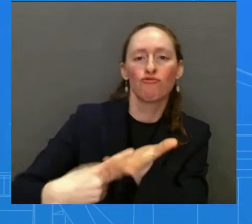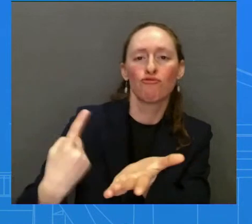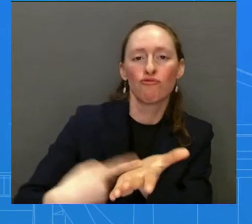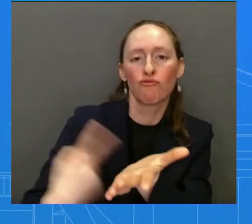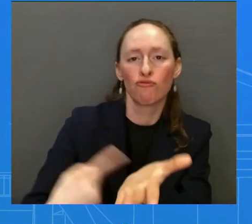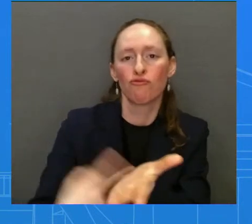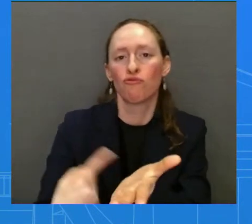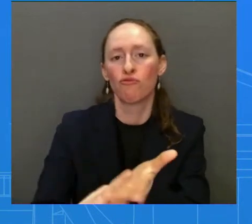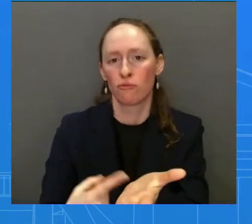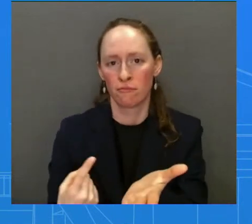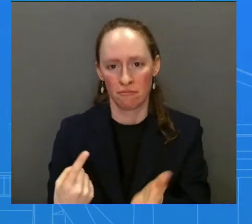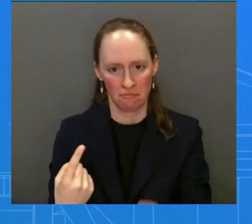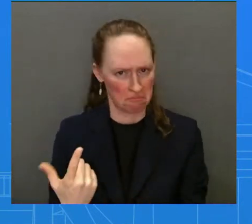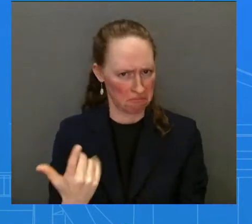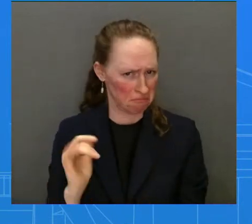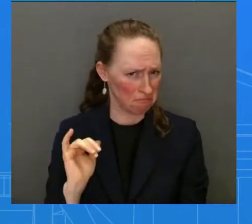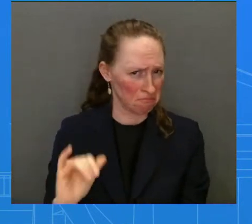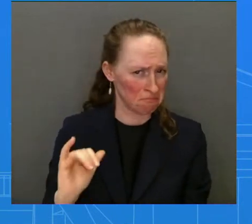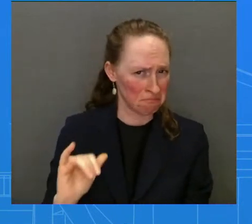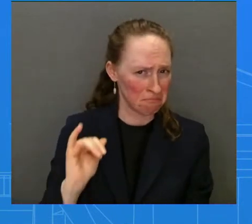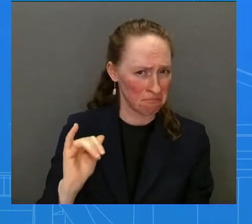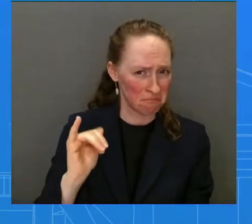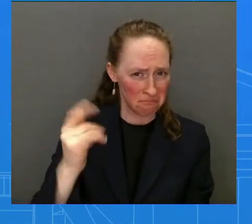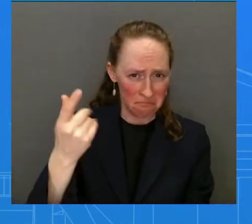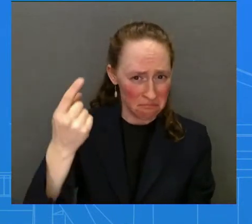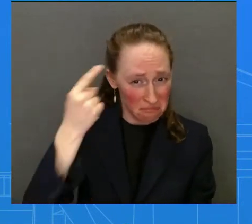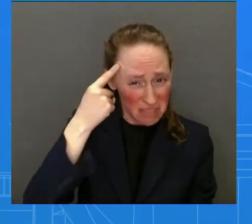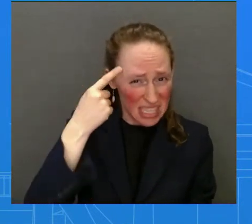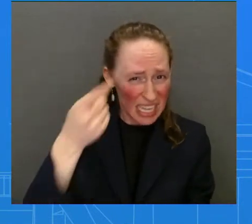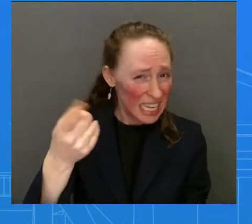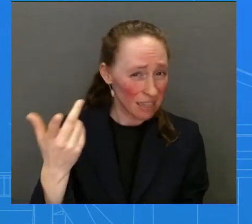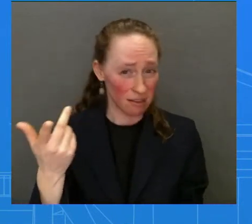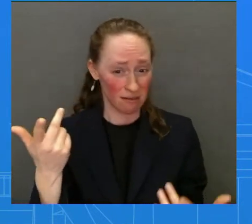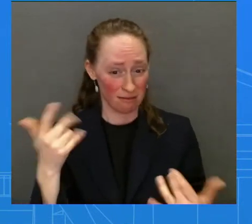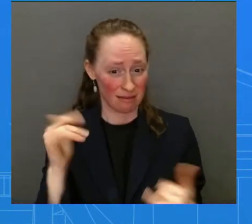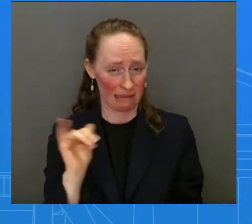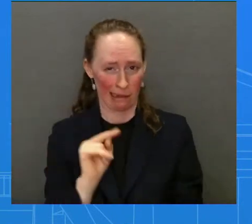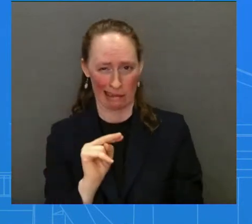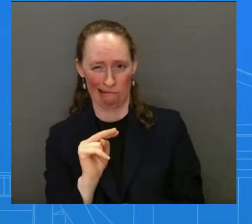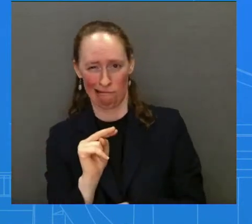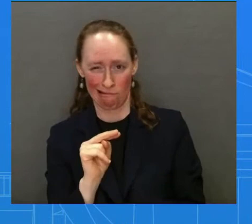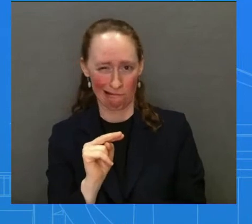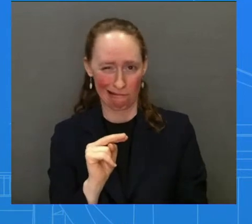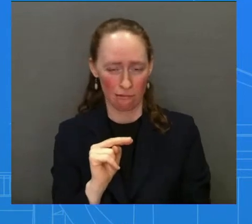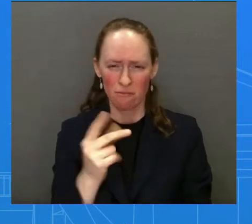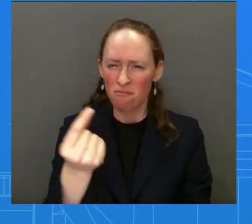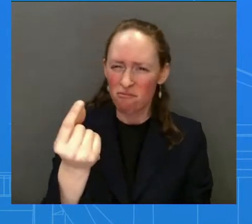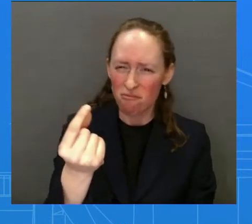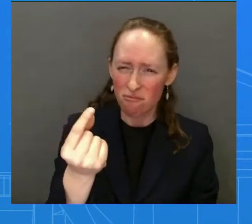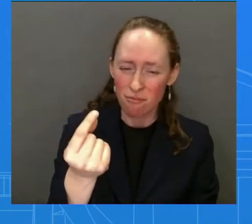consensus -- calls for consensus and compromise? Ms. Jean-Pierre: As you just mentioned, Aamer, right before I came out,